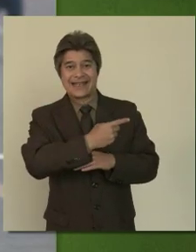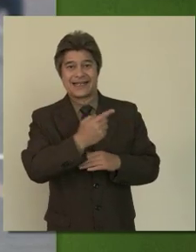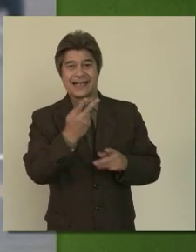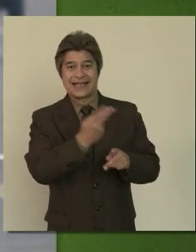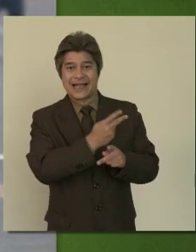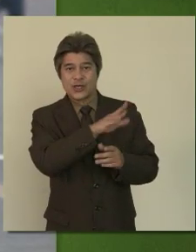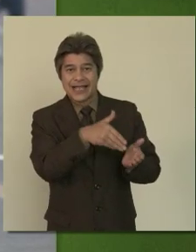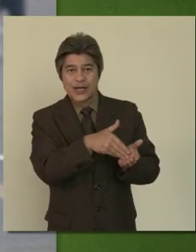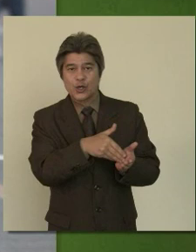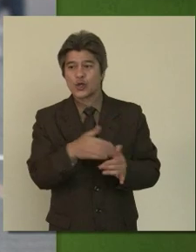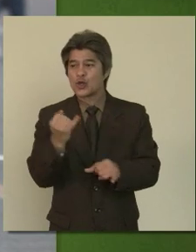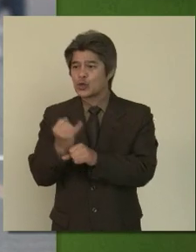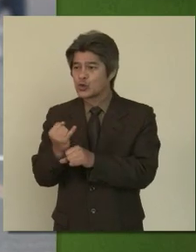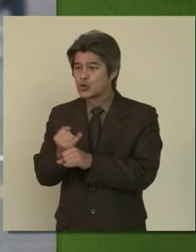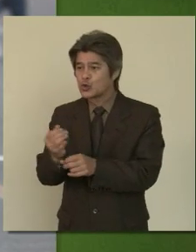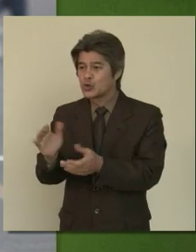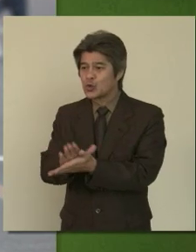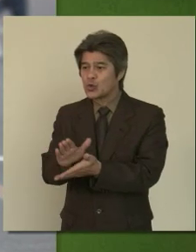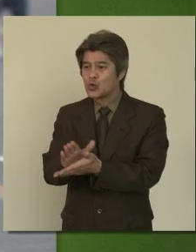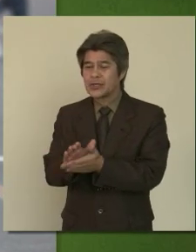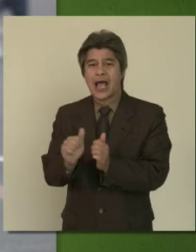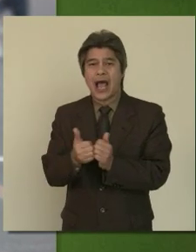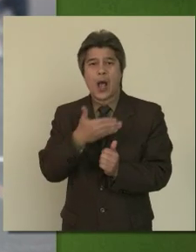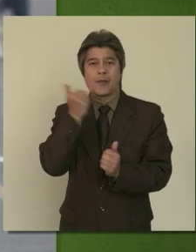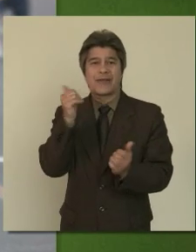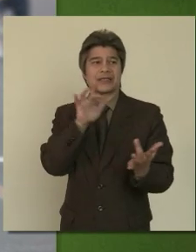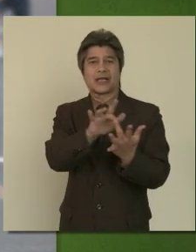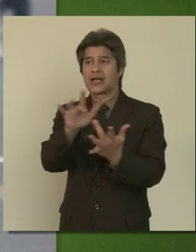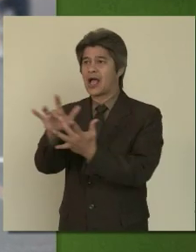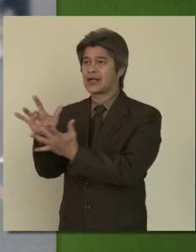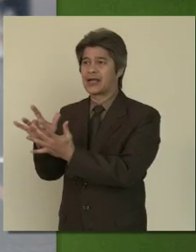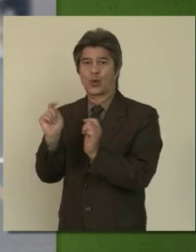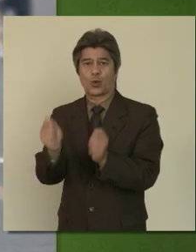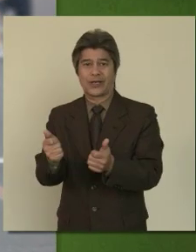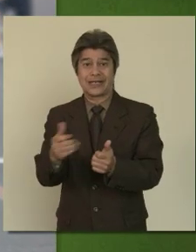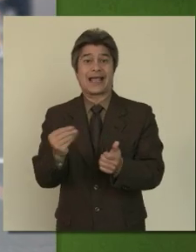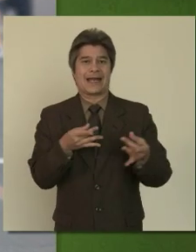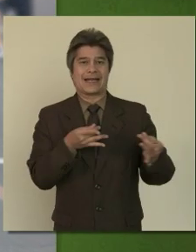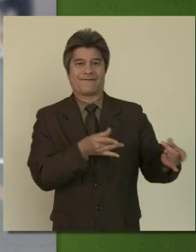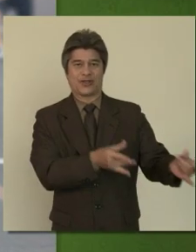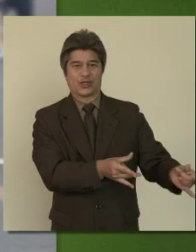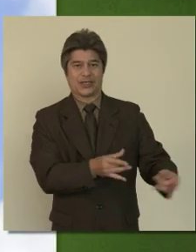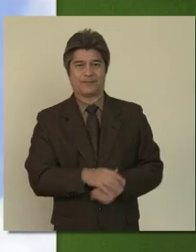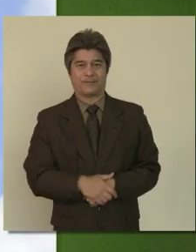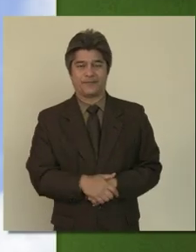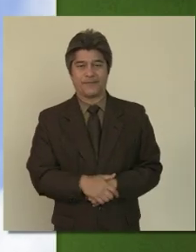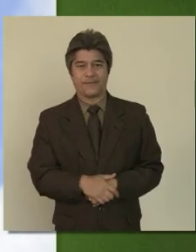ensure you can have contact quickly and efficiently?